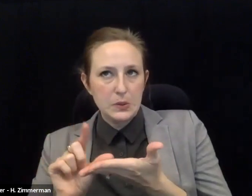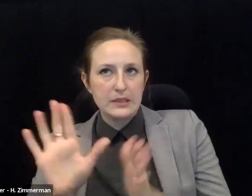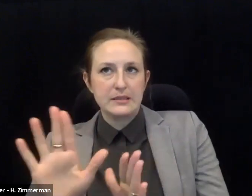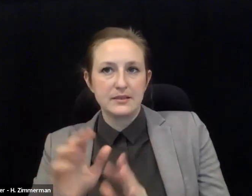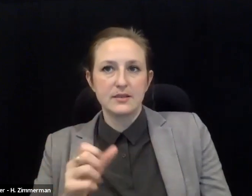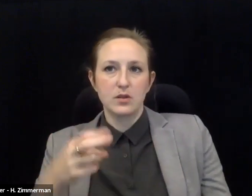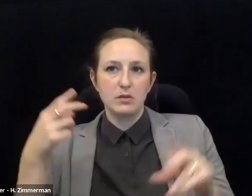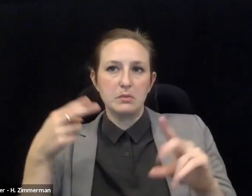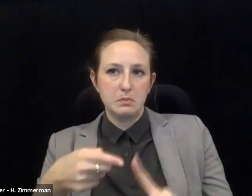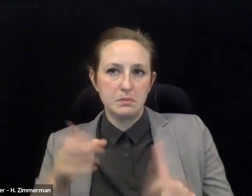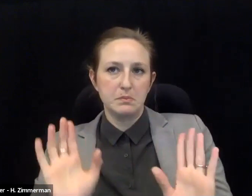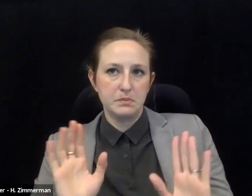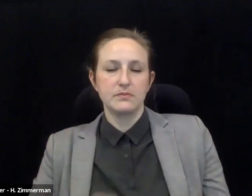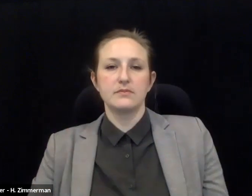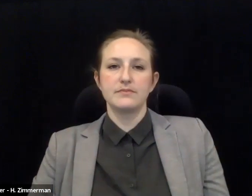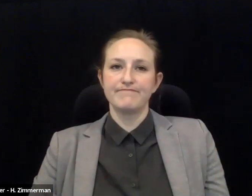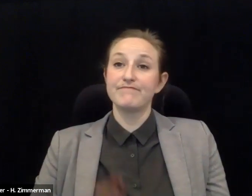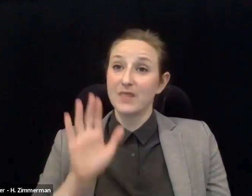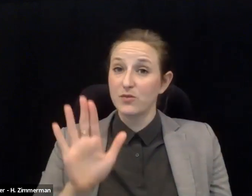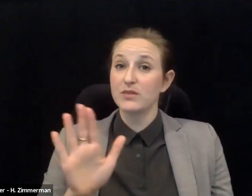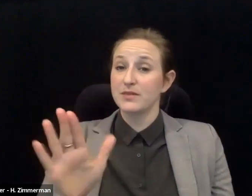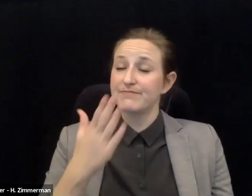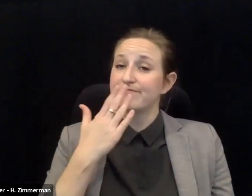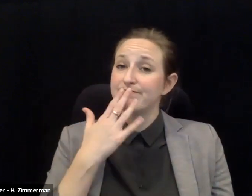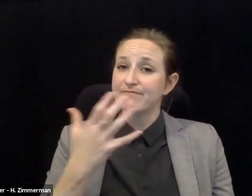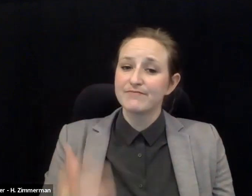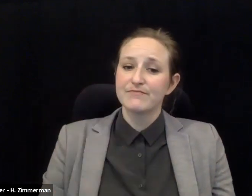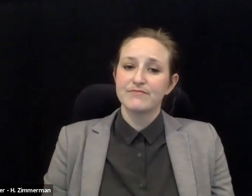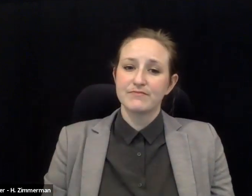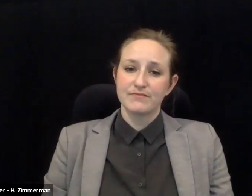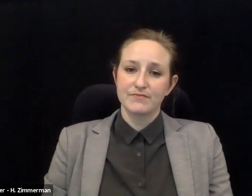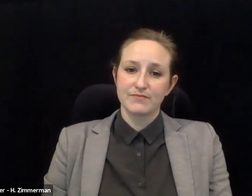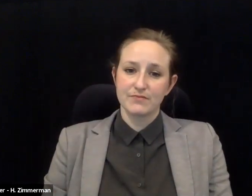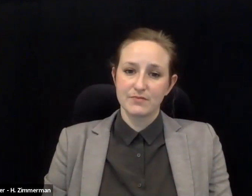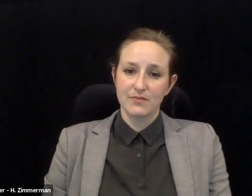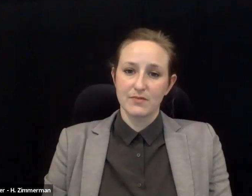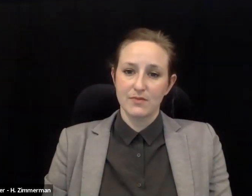Justin Harford: That's great. That's great. Thank you so much, and I can. I definitely